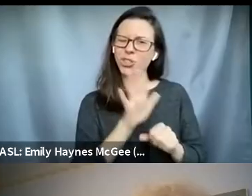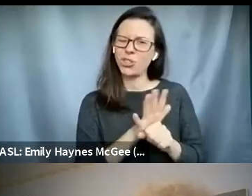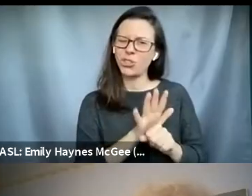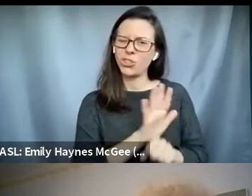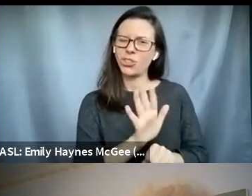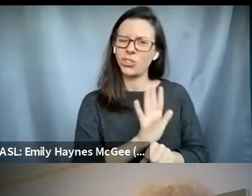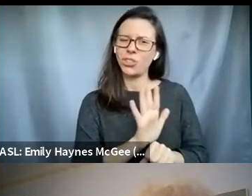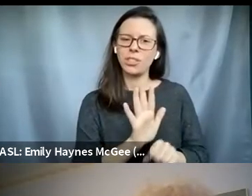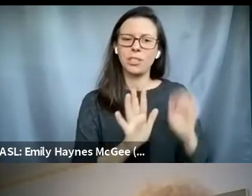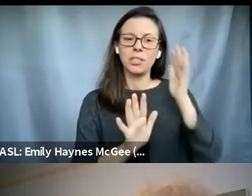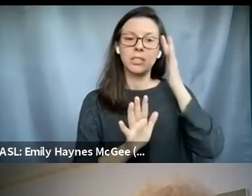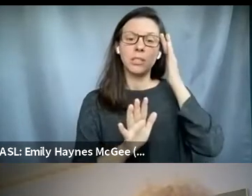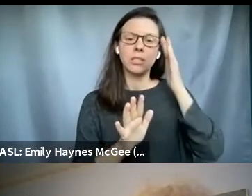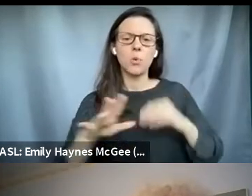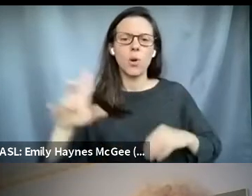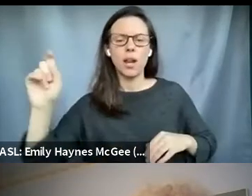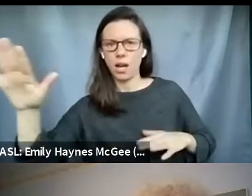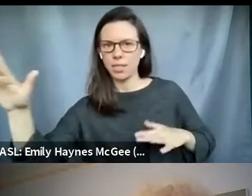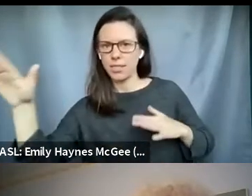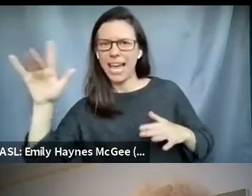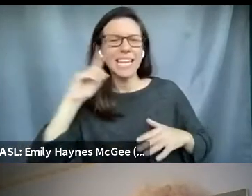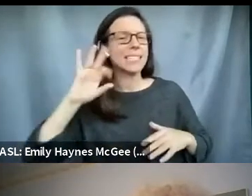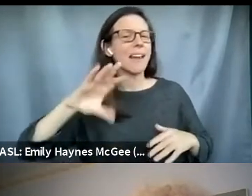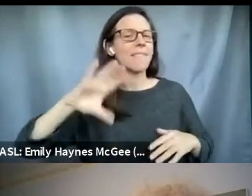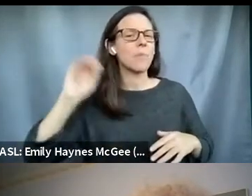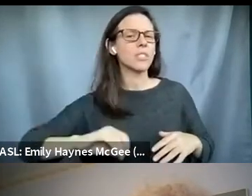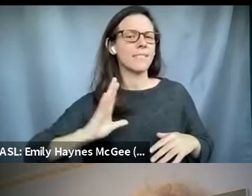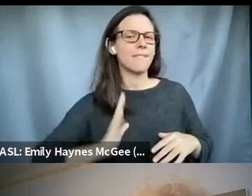I am 95% sure.